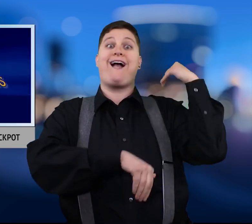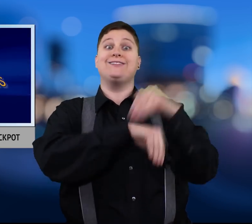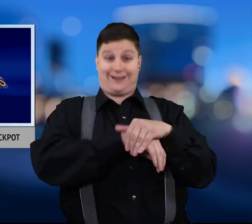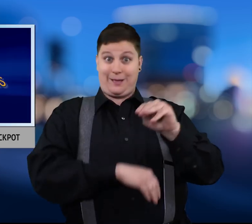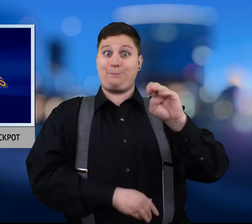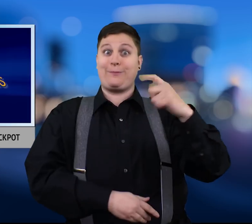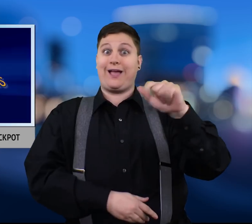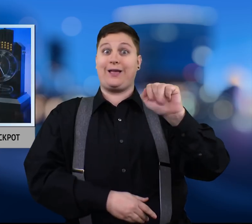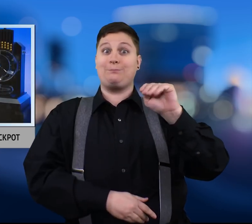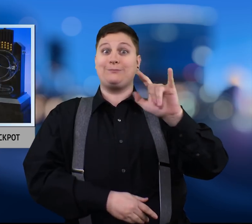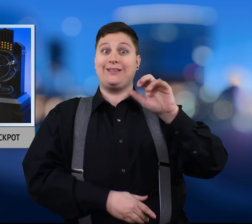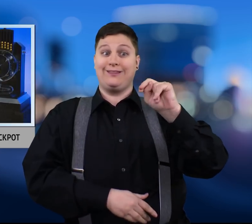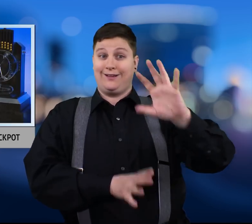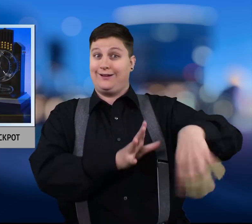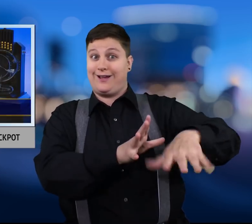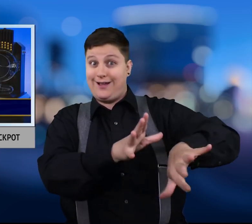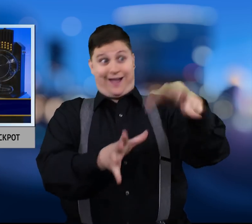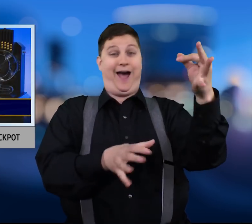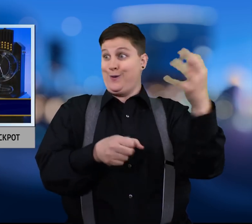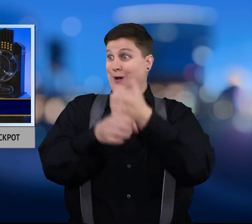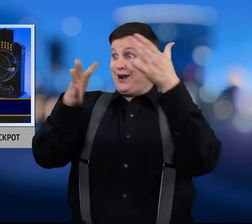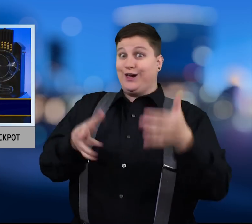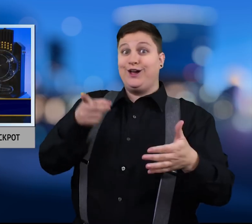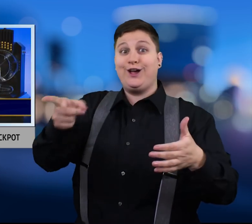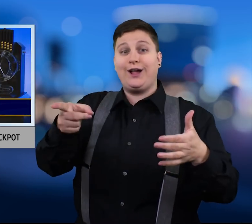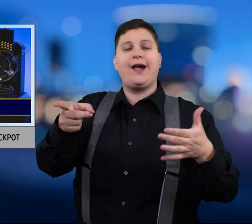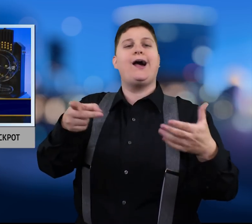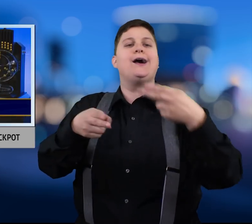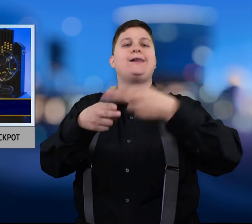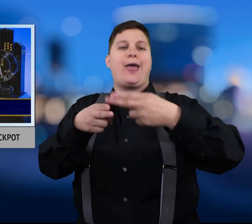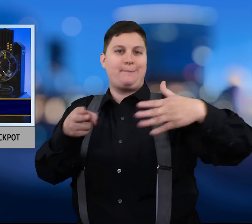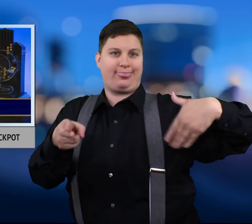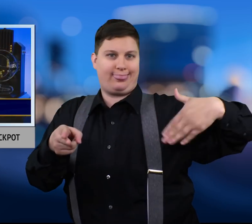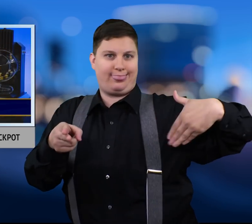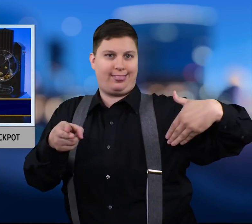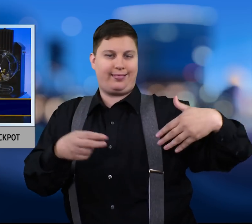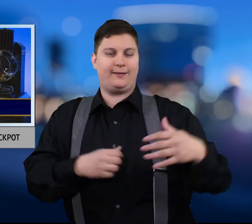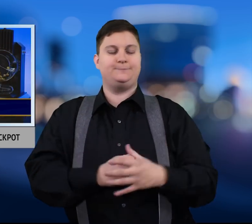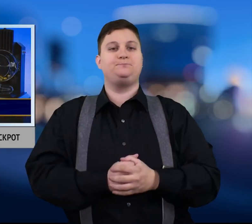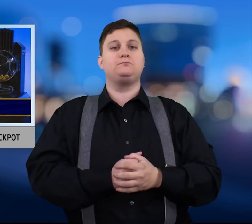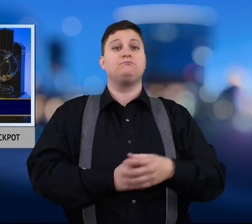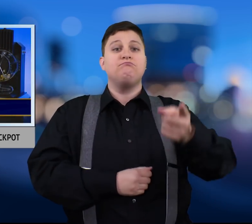The winner of Friday's Mega Million drawing has not yet been identified.